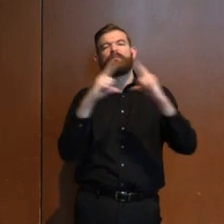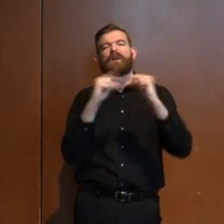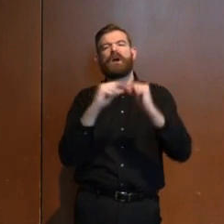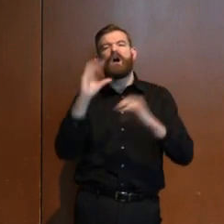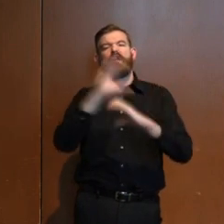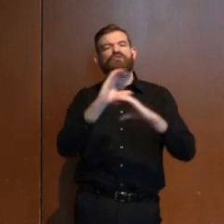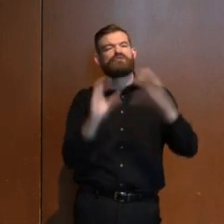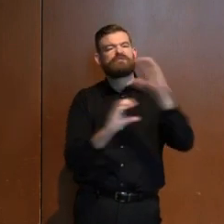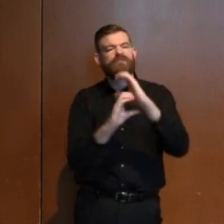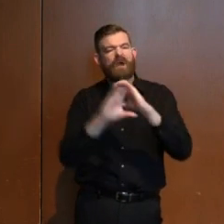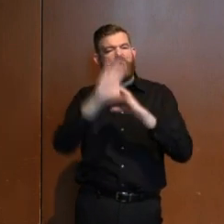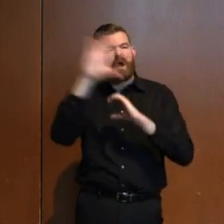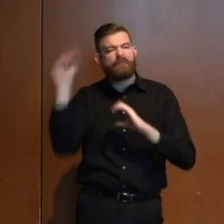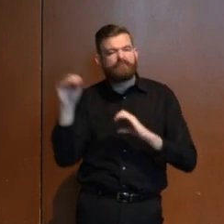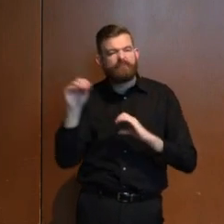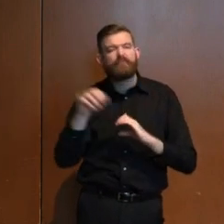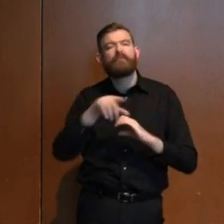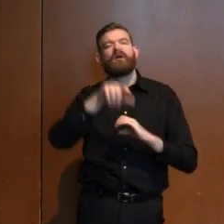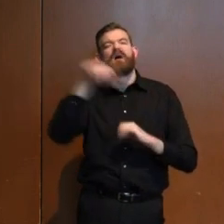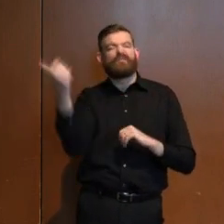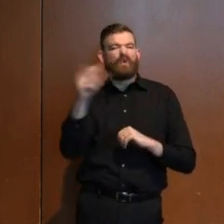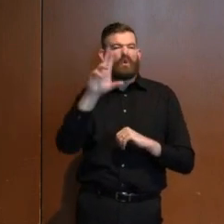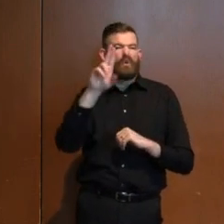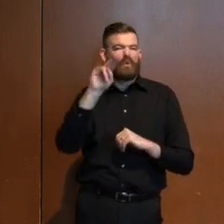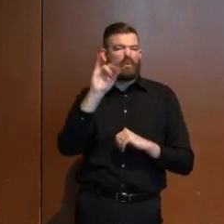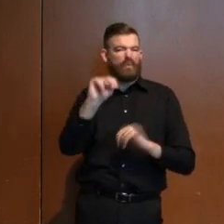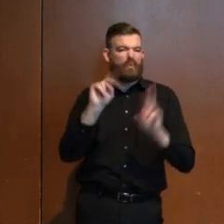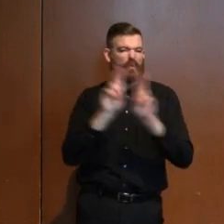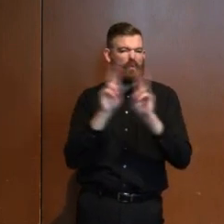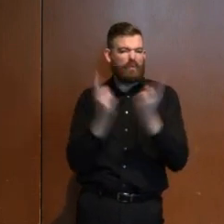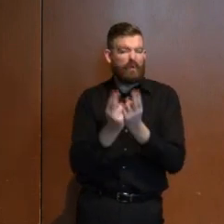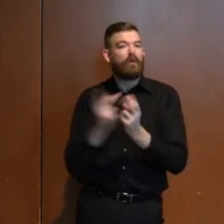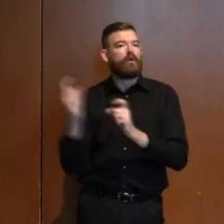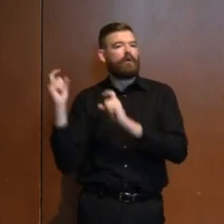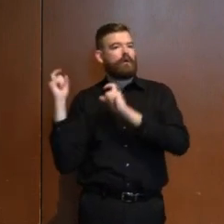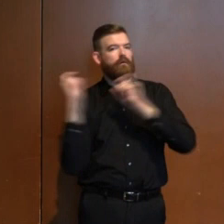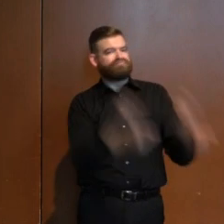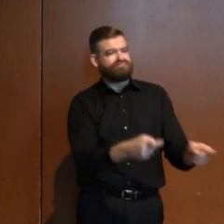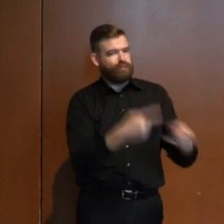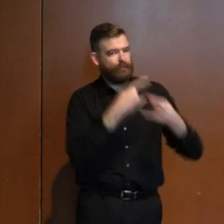BLESS HIS HARD. A DEAR FRIEND WHO'S ON TOP OF THE BRICKLAYERS AND CRAFT